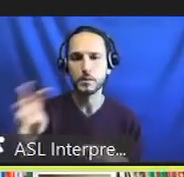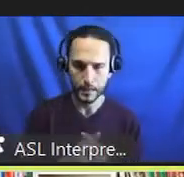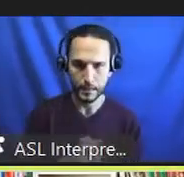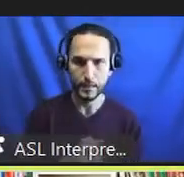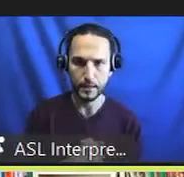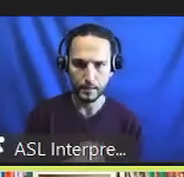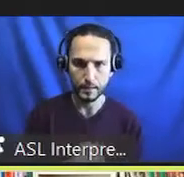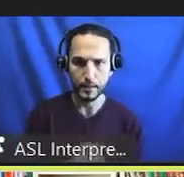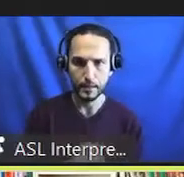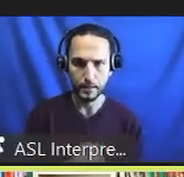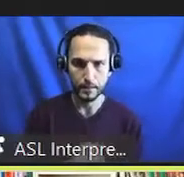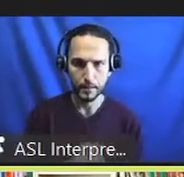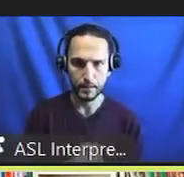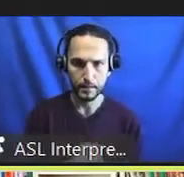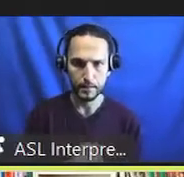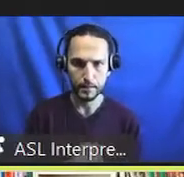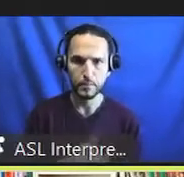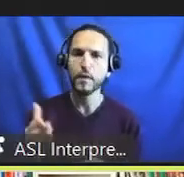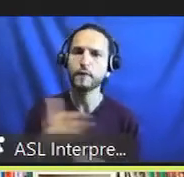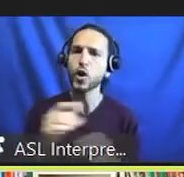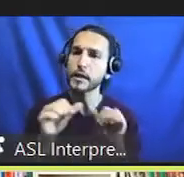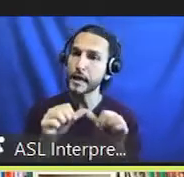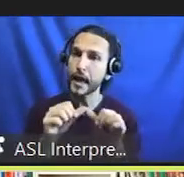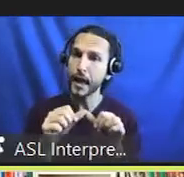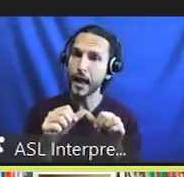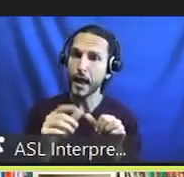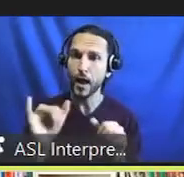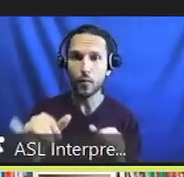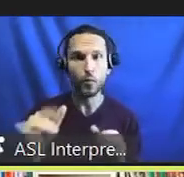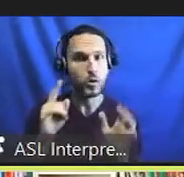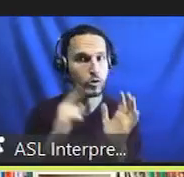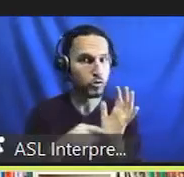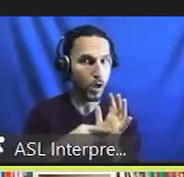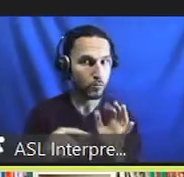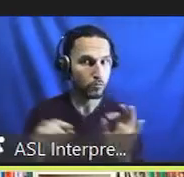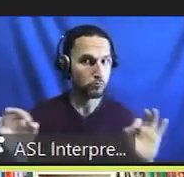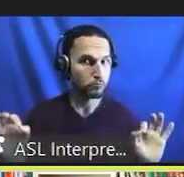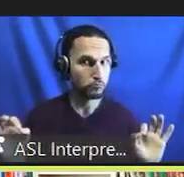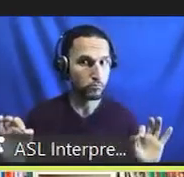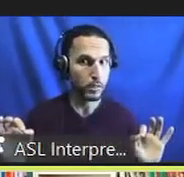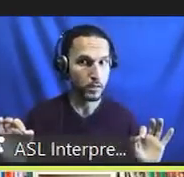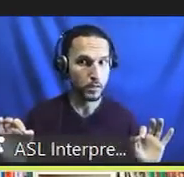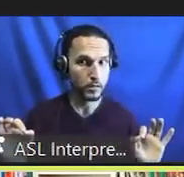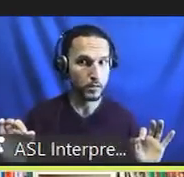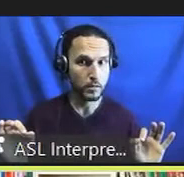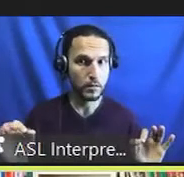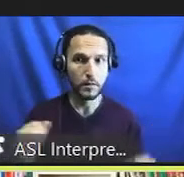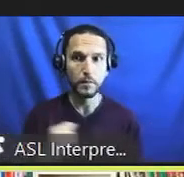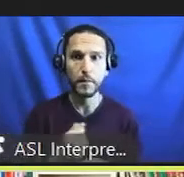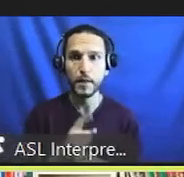Before I continue on with this slide, I would just like to check, be 100% sure that all